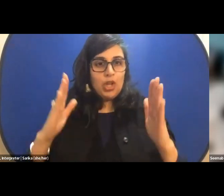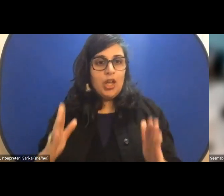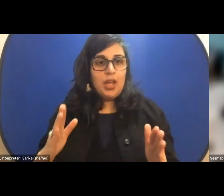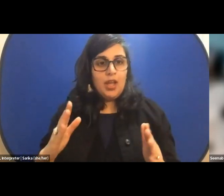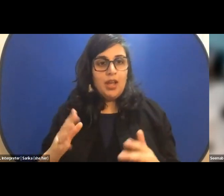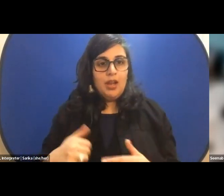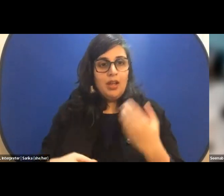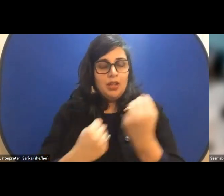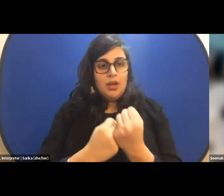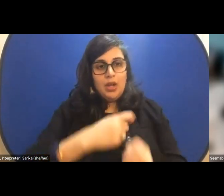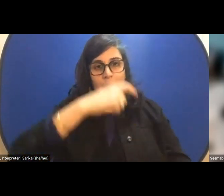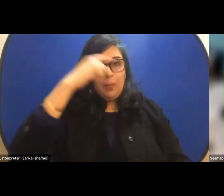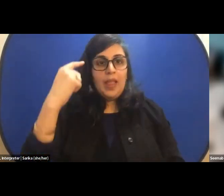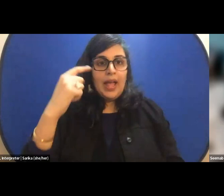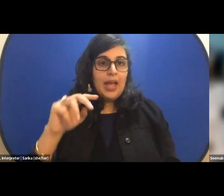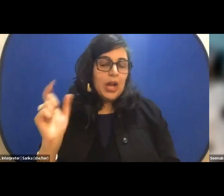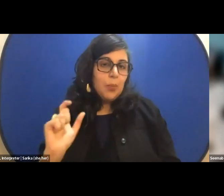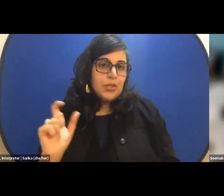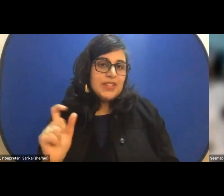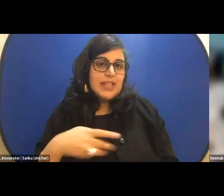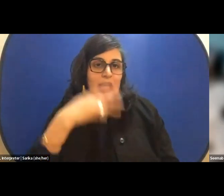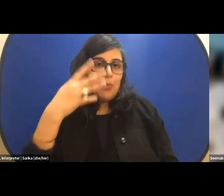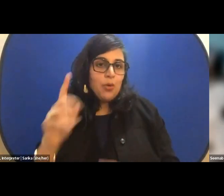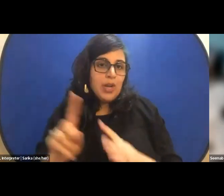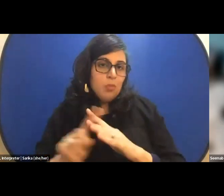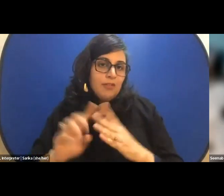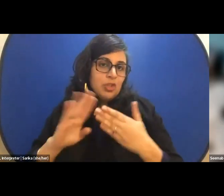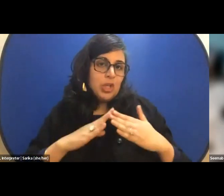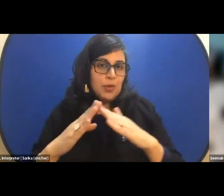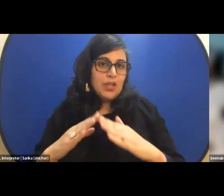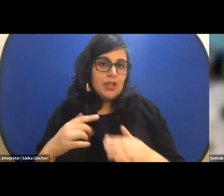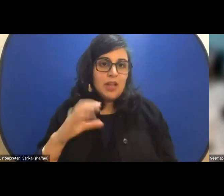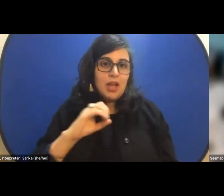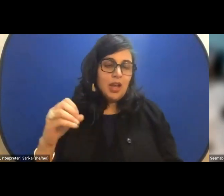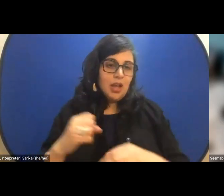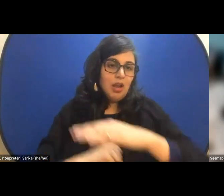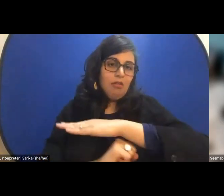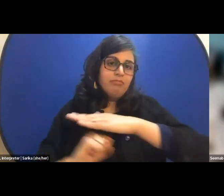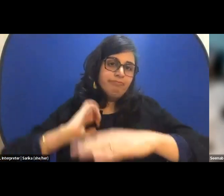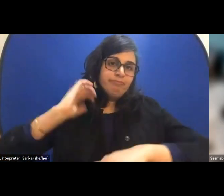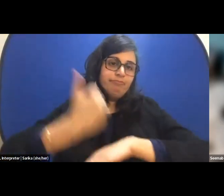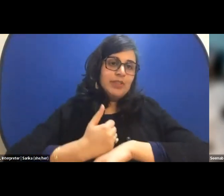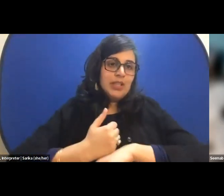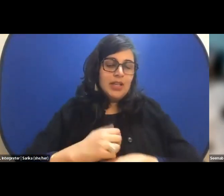Jessica. My name is Seemab Hussaini. And I am a community organizer with the folks on